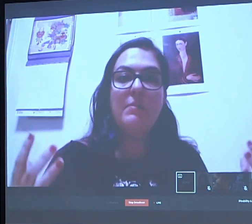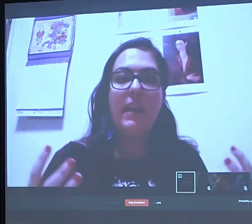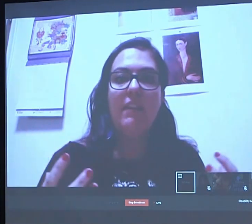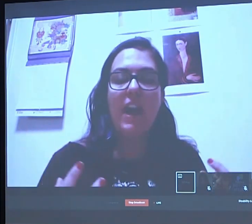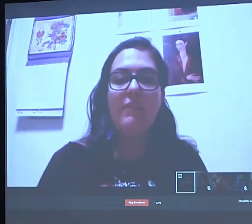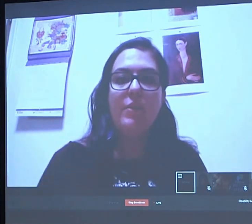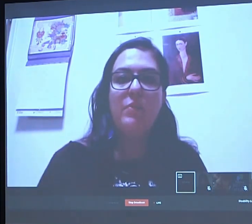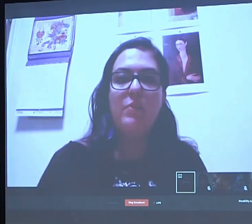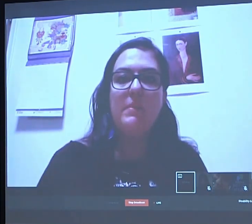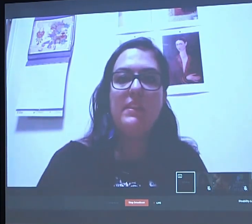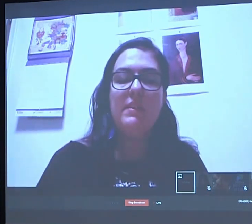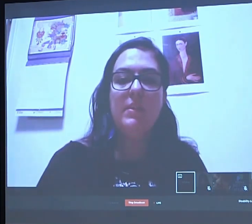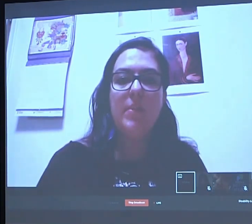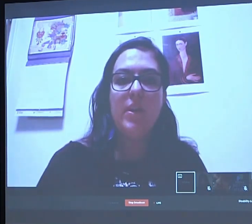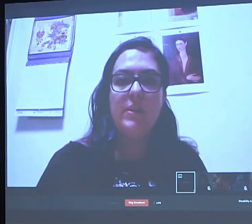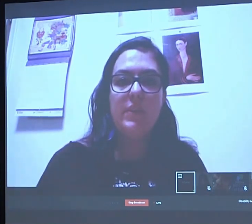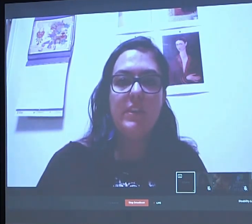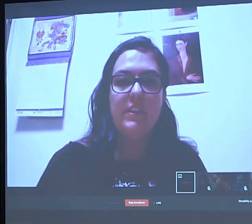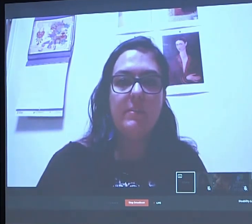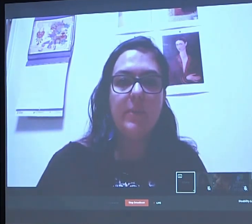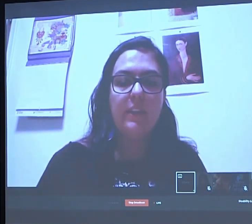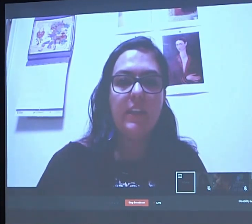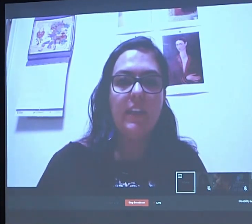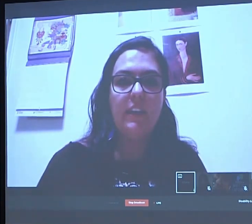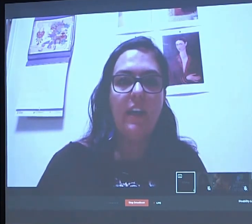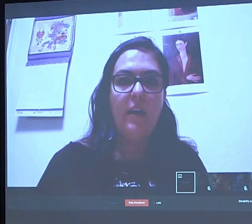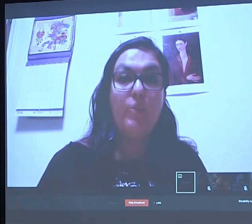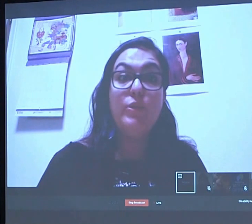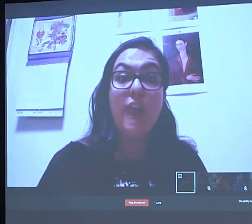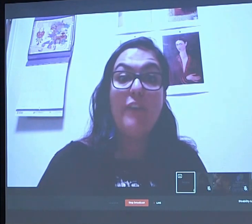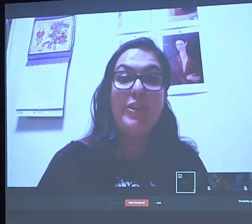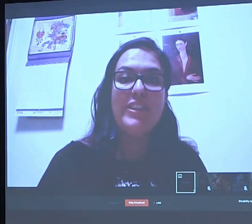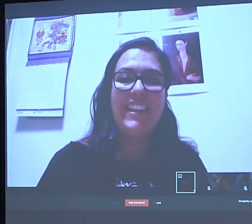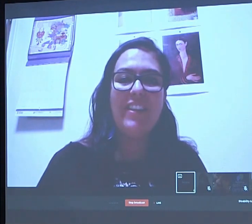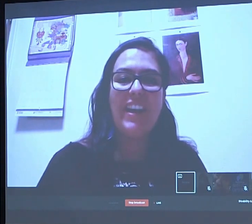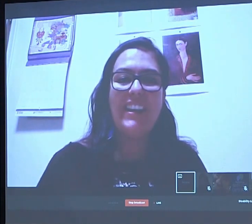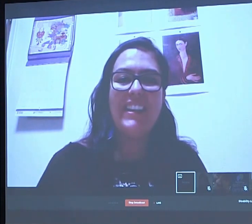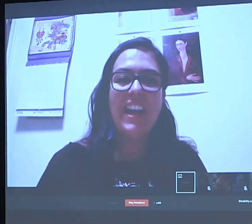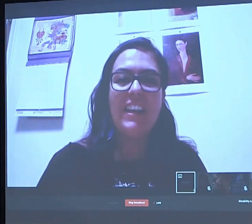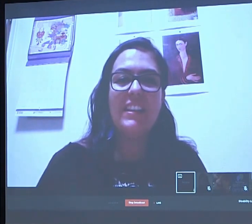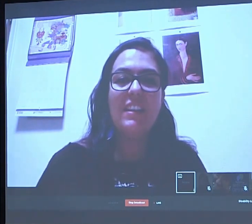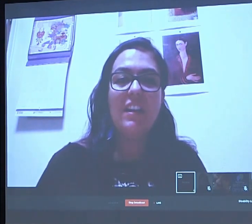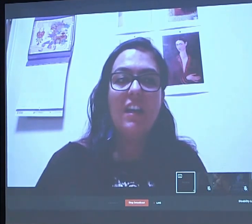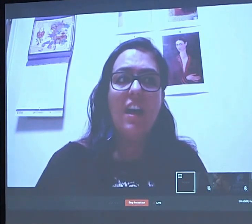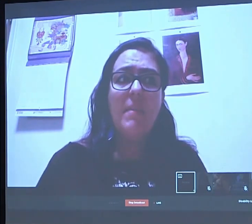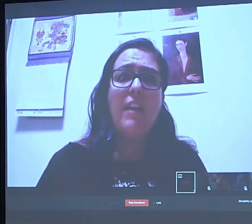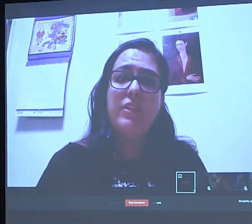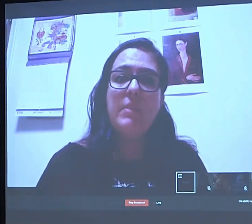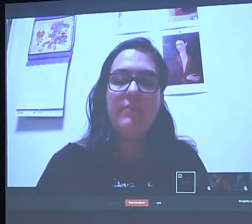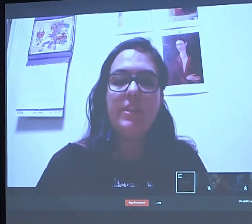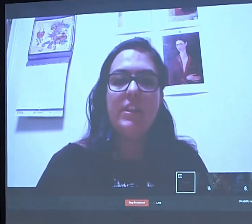about what it means to be a person with a disability who travels and I recognized, after my first year of teaching,